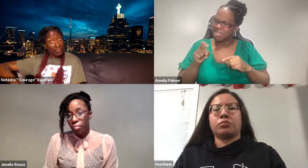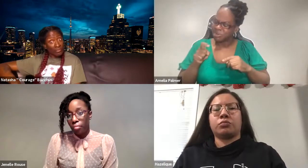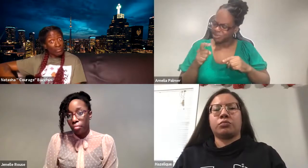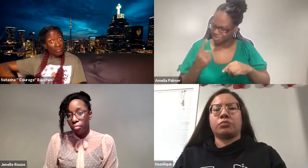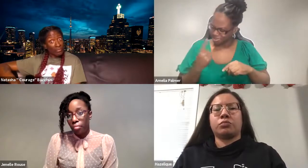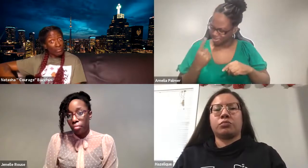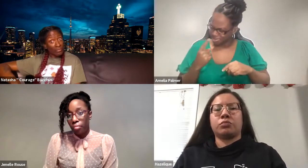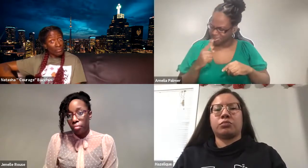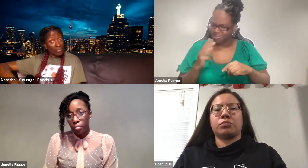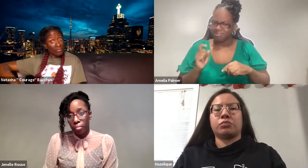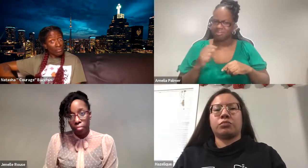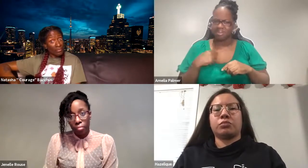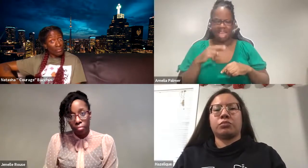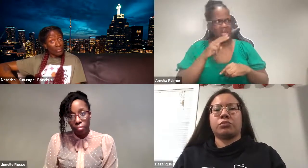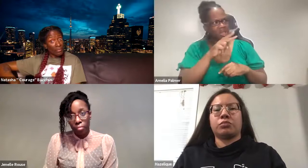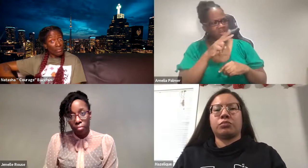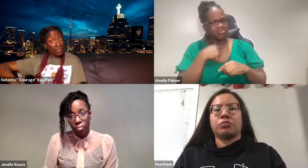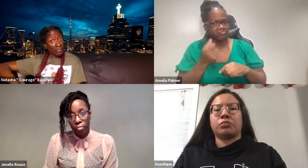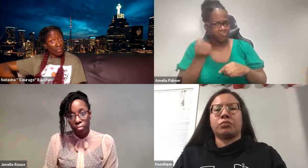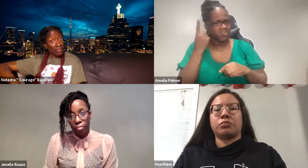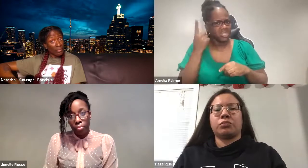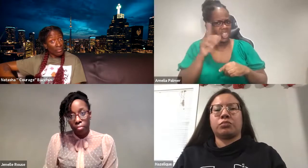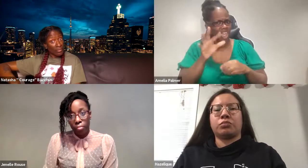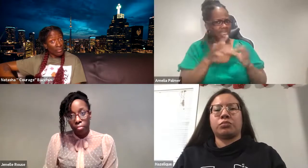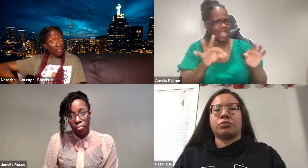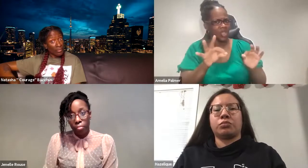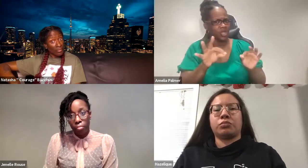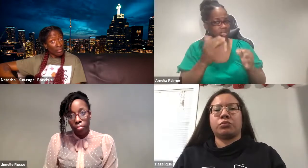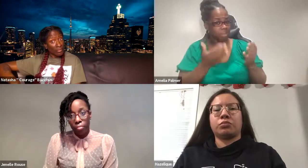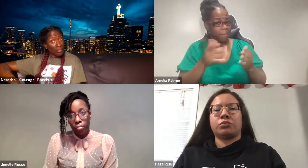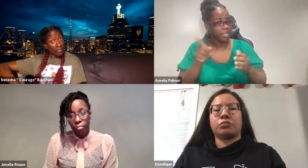sorry carmelle did i get that correctly? - ask for clarification